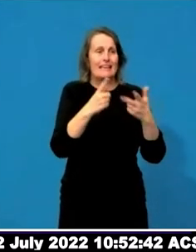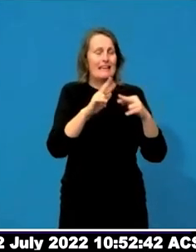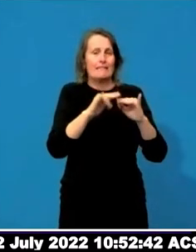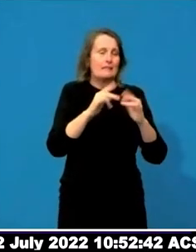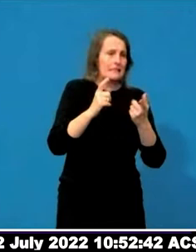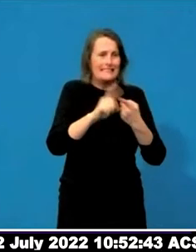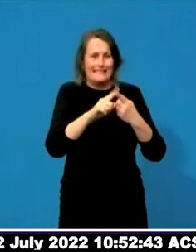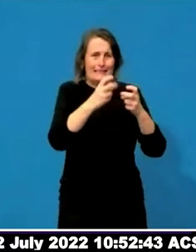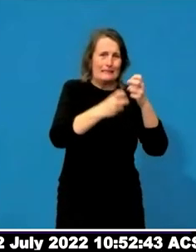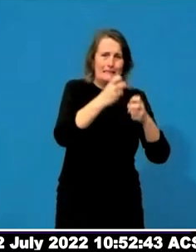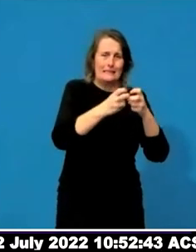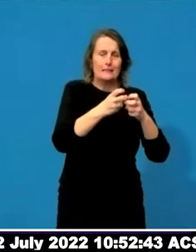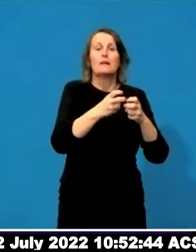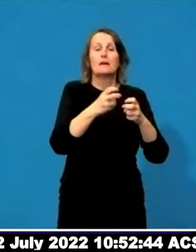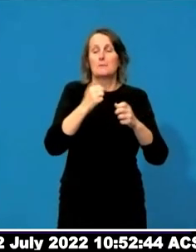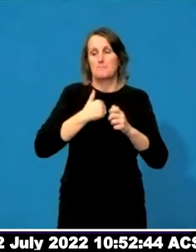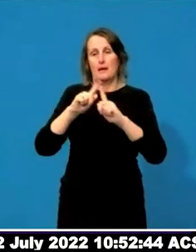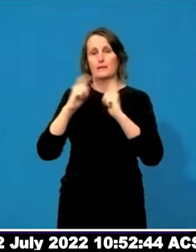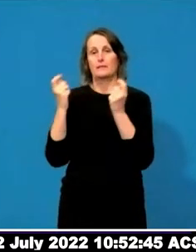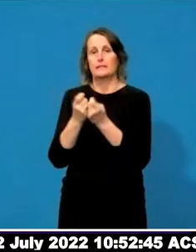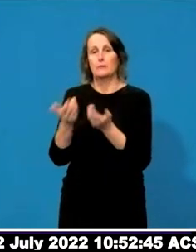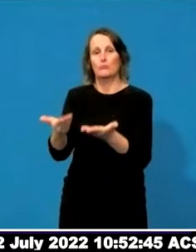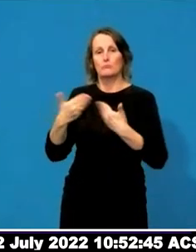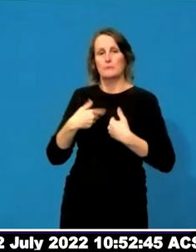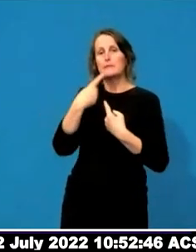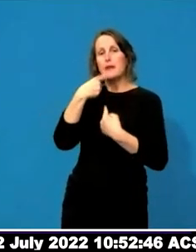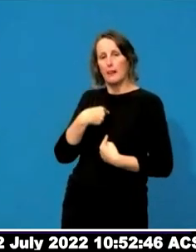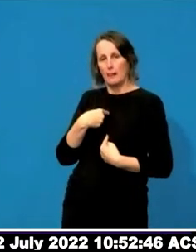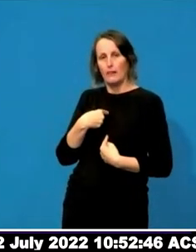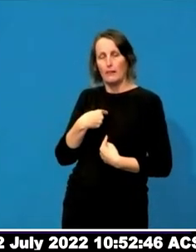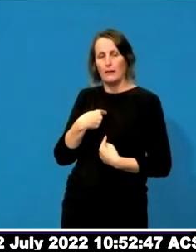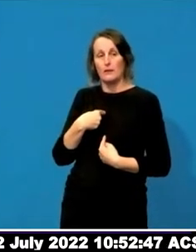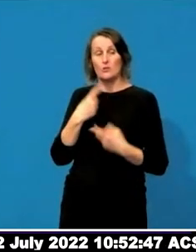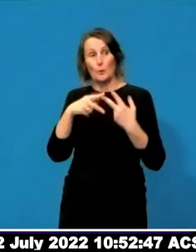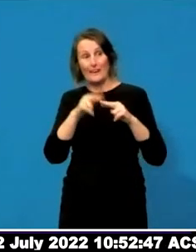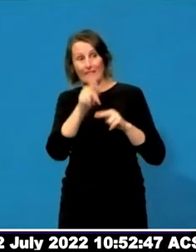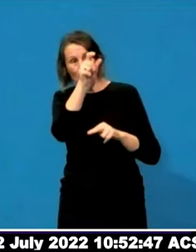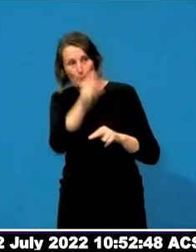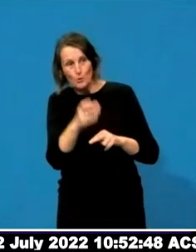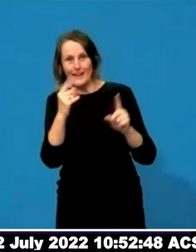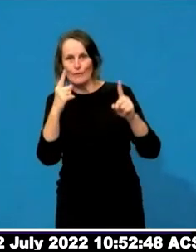So, the more complex or difficult matters,